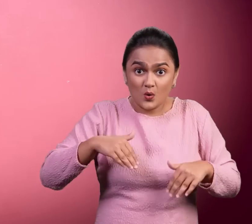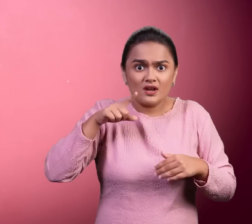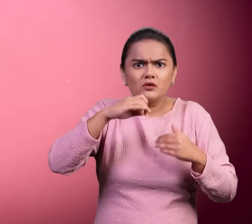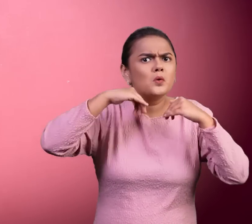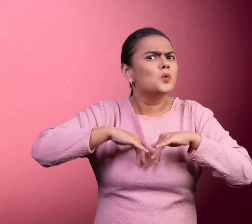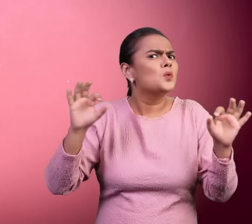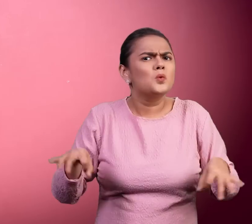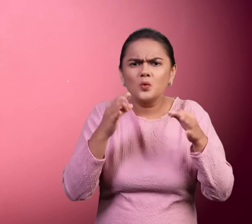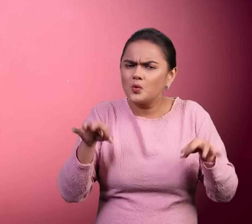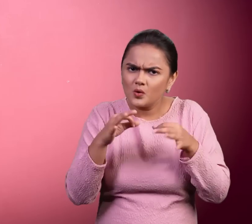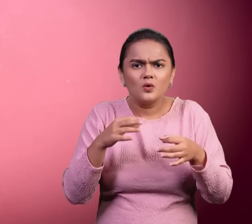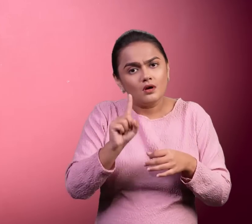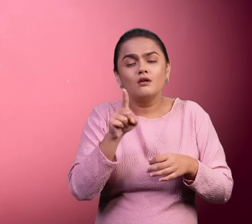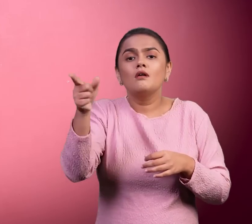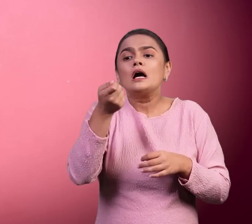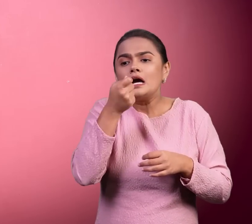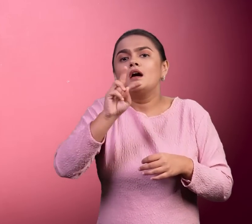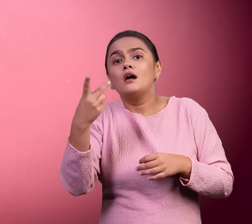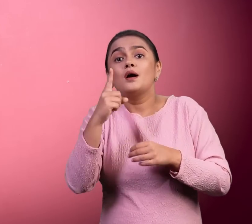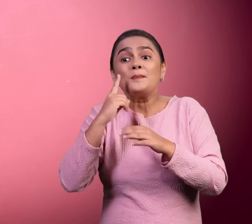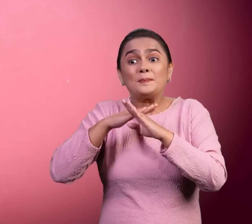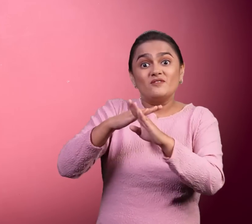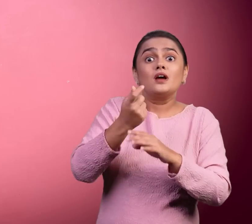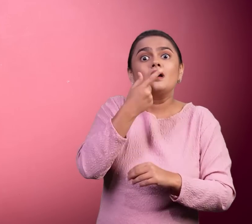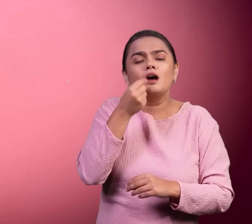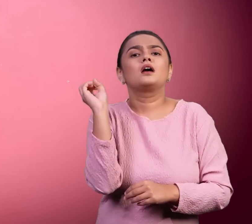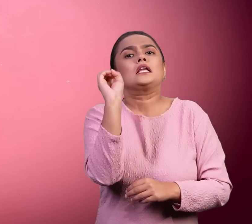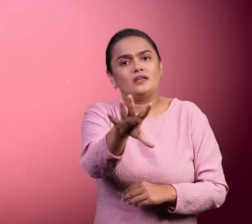If there is no infection, you will be given this preventive medicine